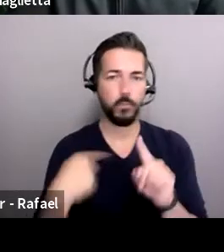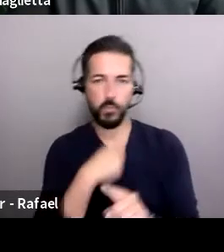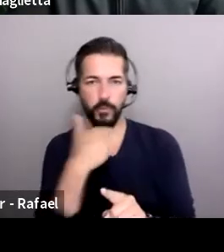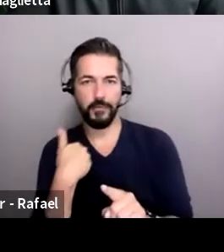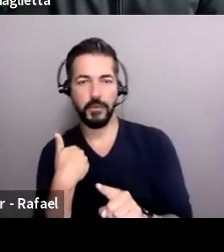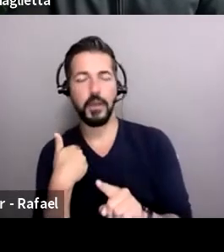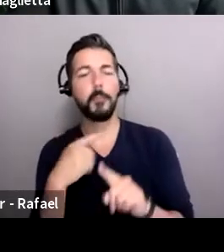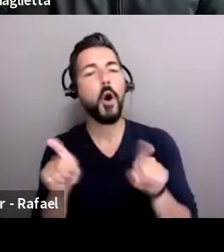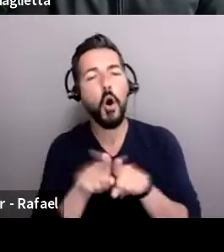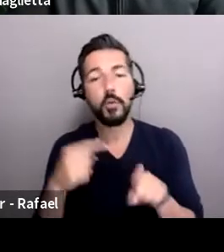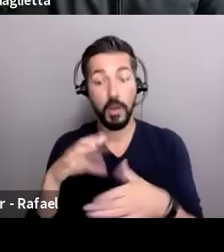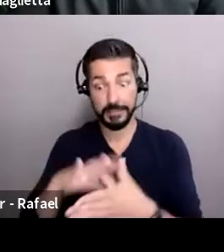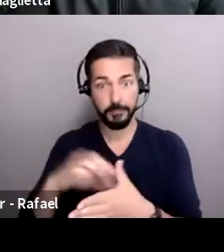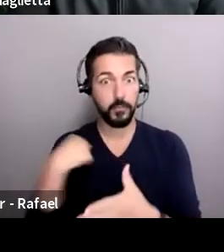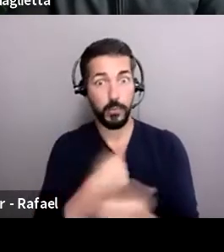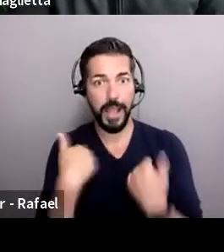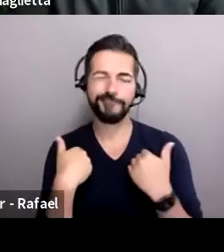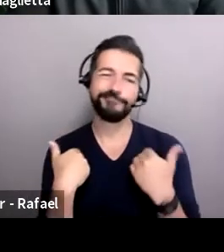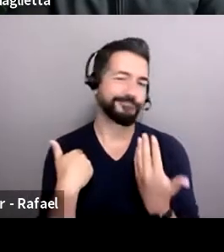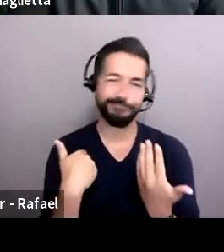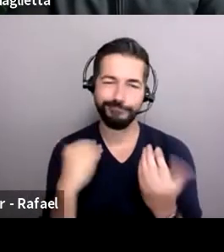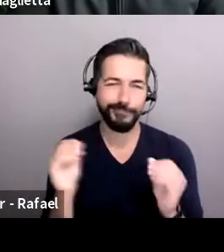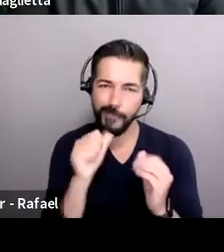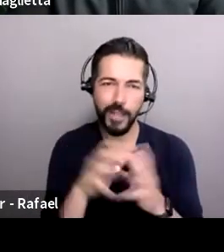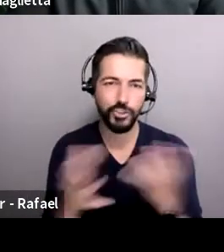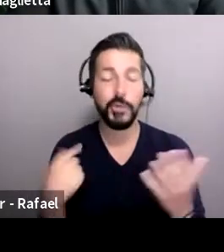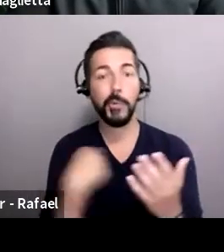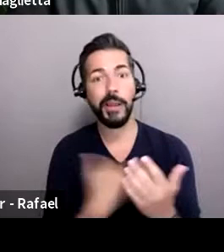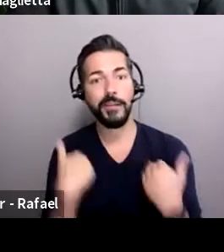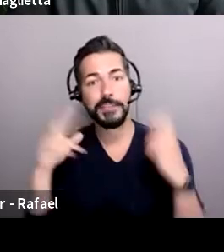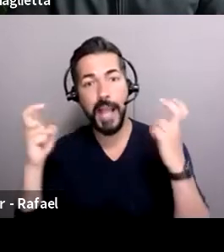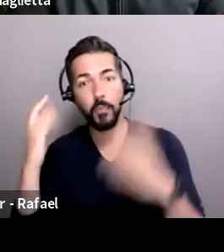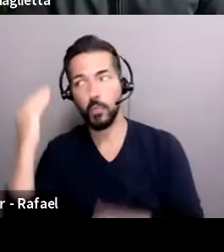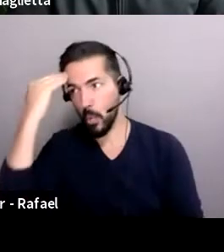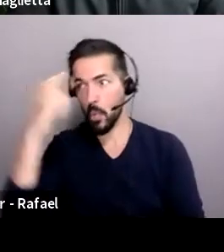So the contents of the page, we'd have a title. We know who's producing it. Not much else.